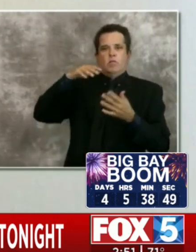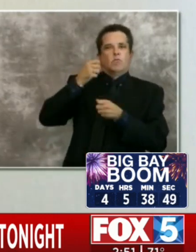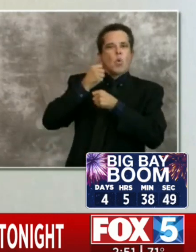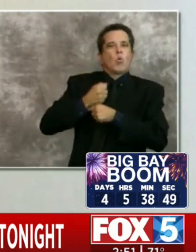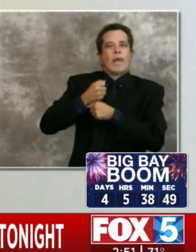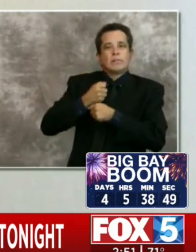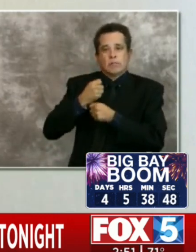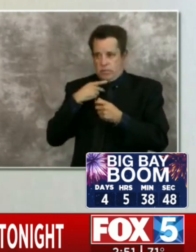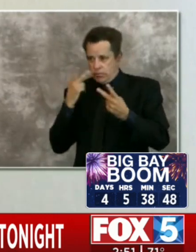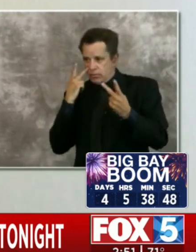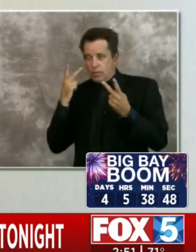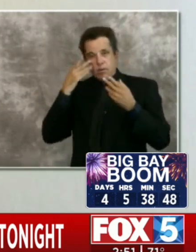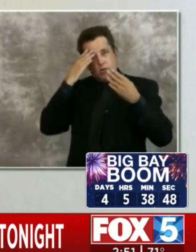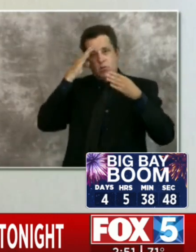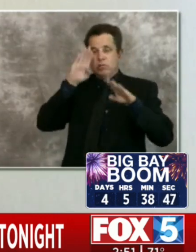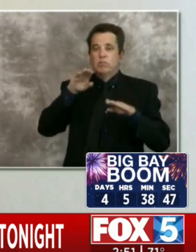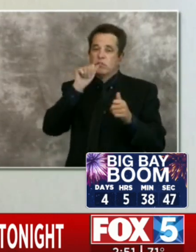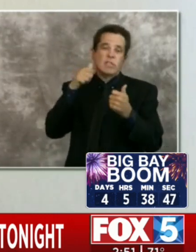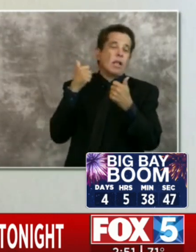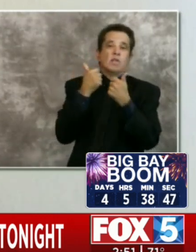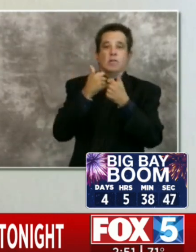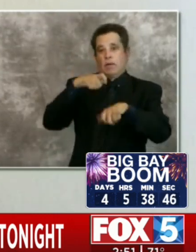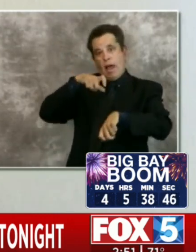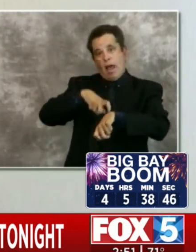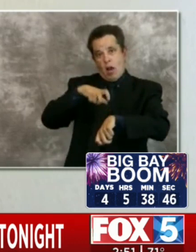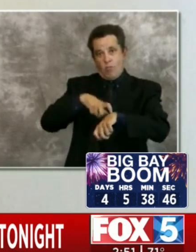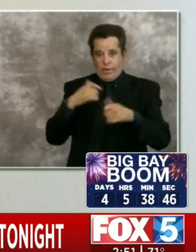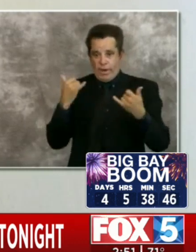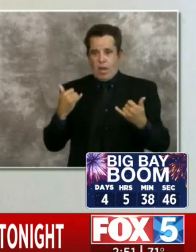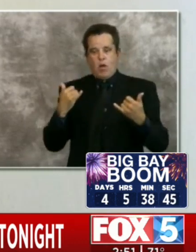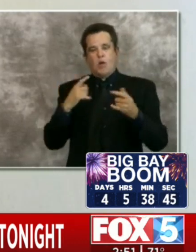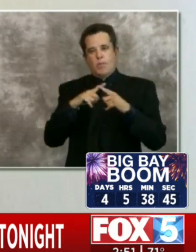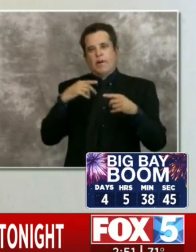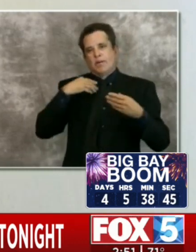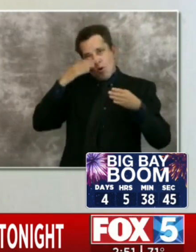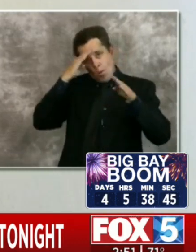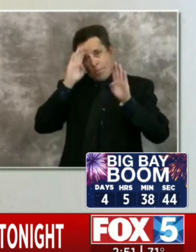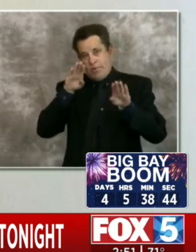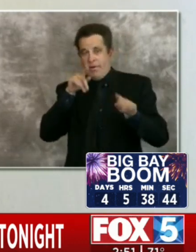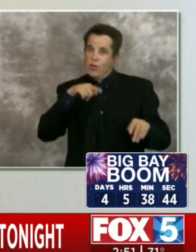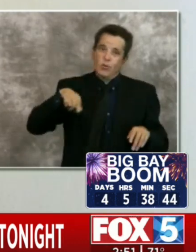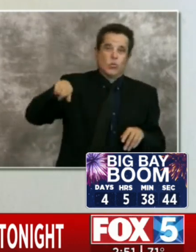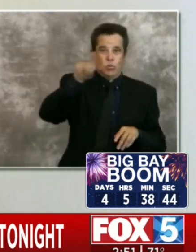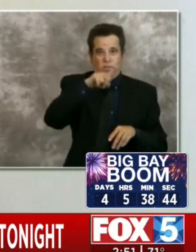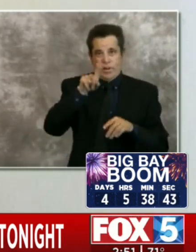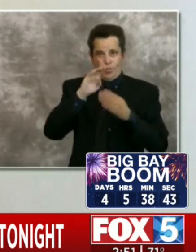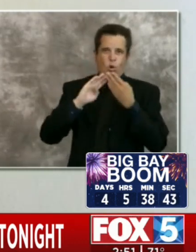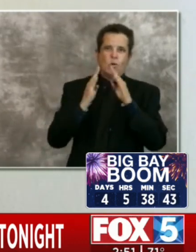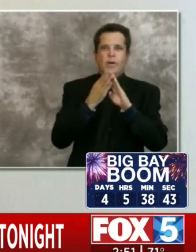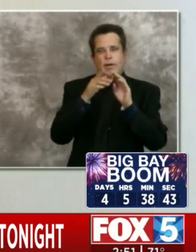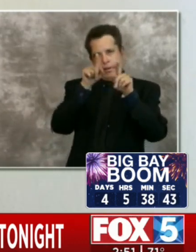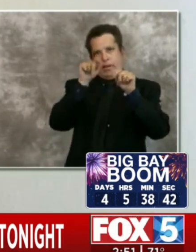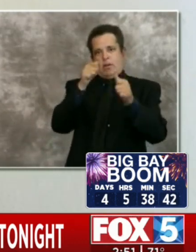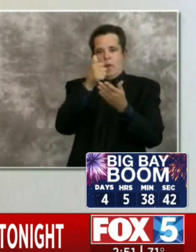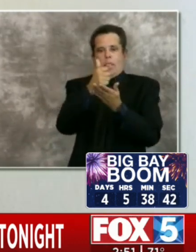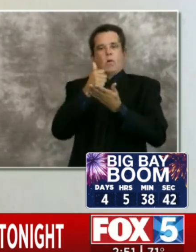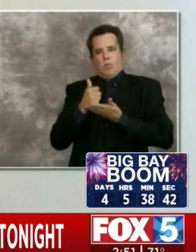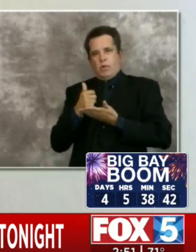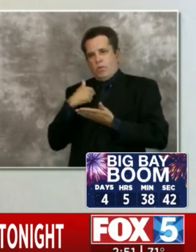GOING THROUGH A LOT. A GLOBAL PANDEMIC THE ECONOMIC RECESSION ASSOCIATED WITH THE ACTIONS. THE SOCIAL UNREST THAT WE'VE SEEN AND THAT IS A VERY DIFFICULT AND CHALLENGING